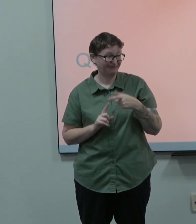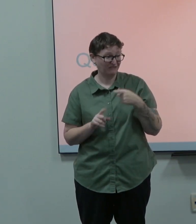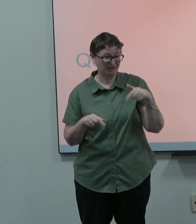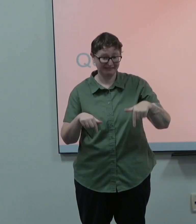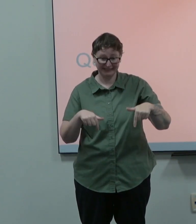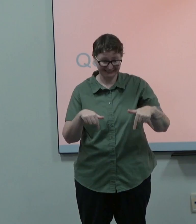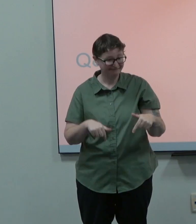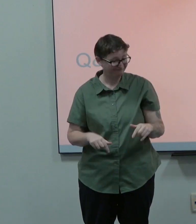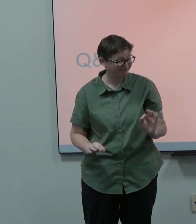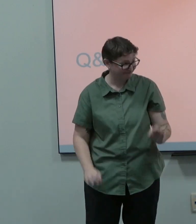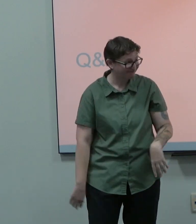I really benefited from that.